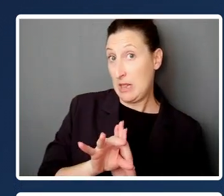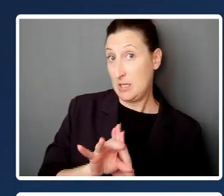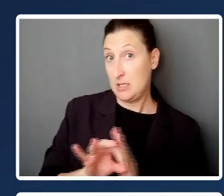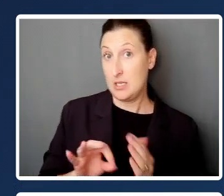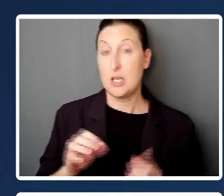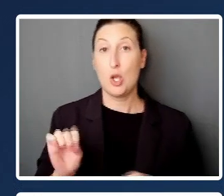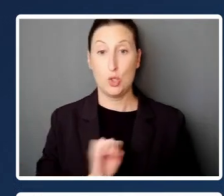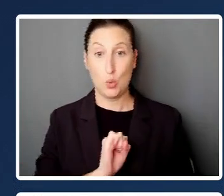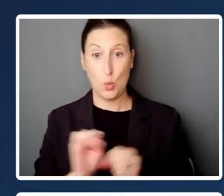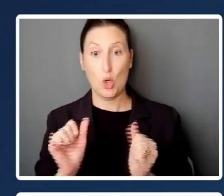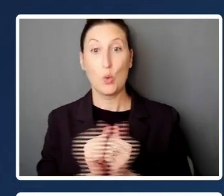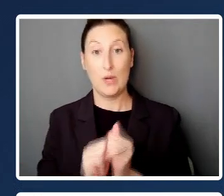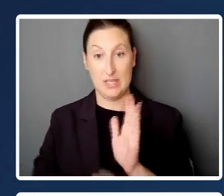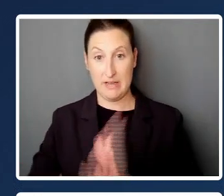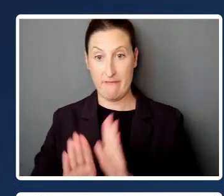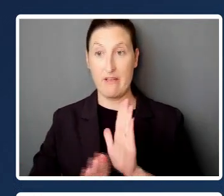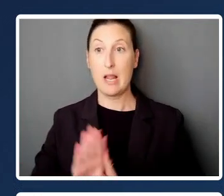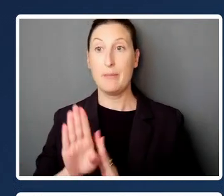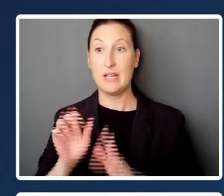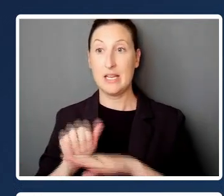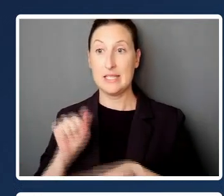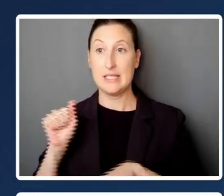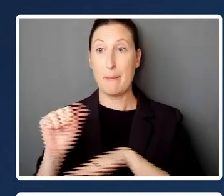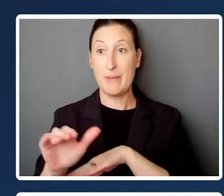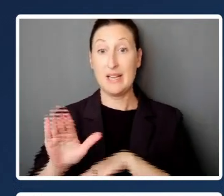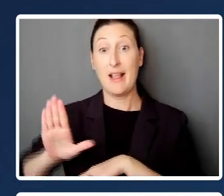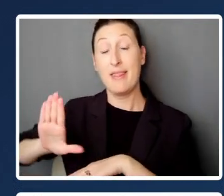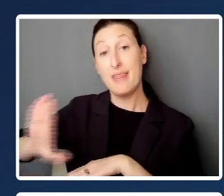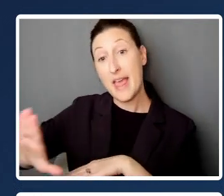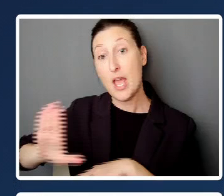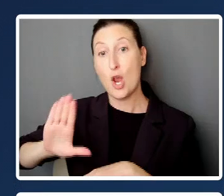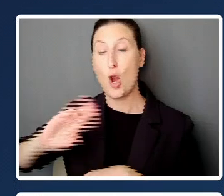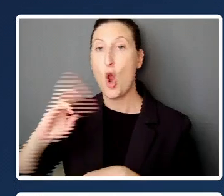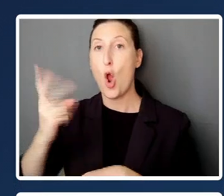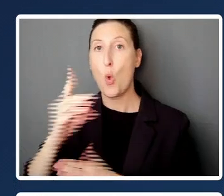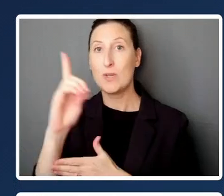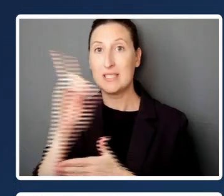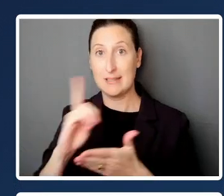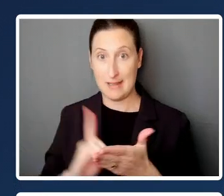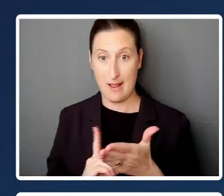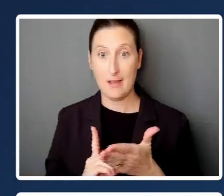their own suggestions for new stamp designs. So, we spent a bit of time learning about the